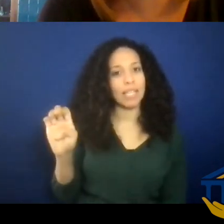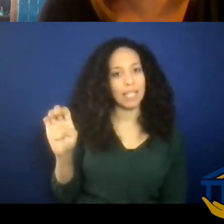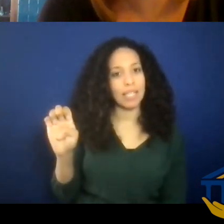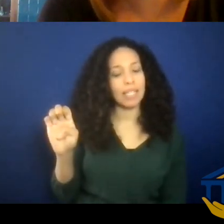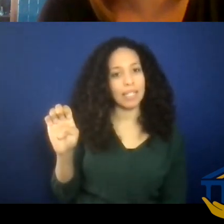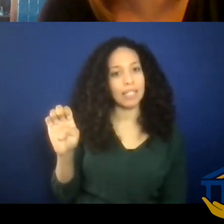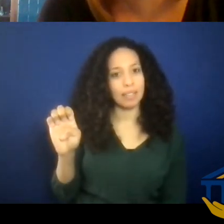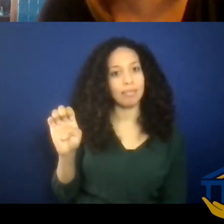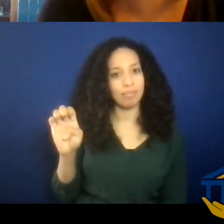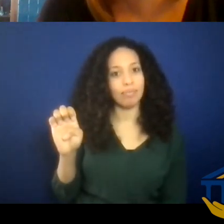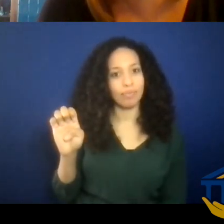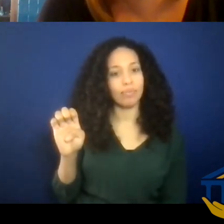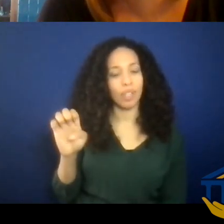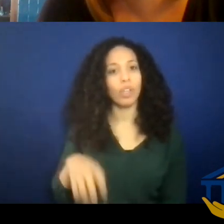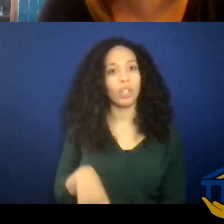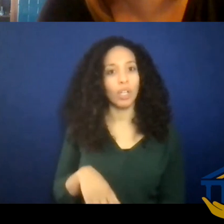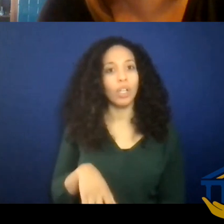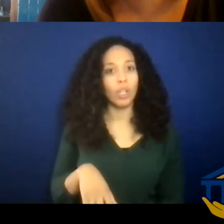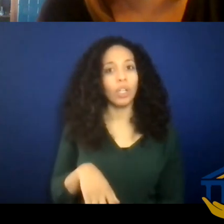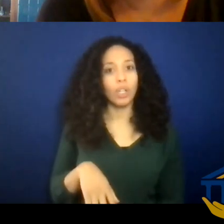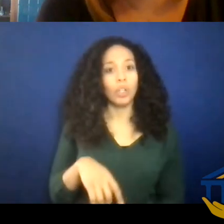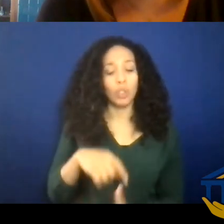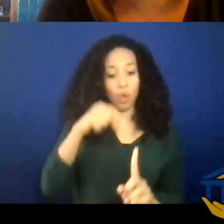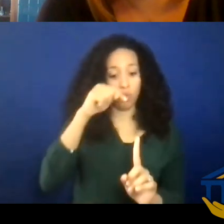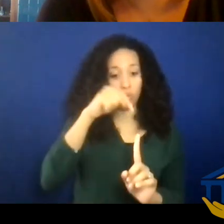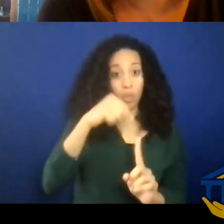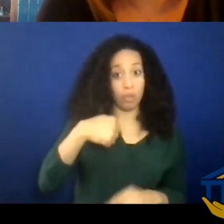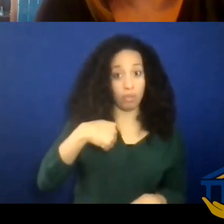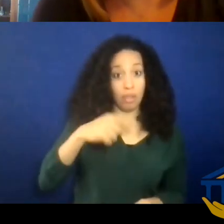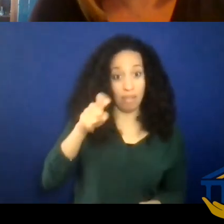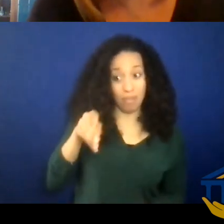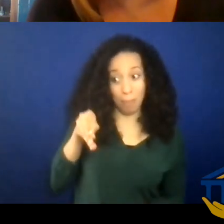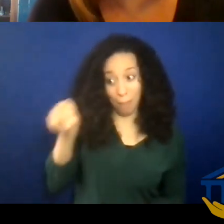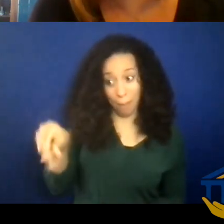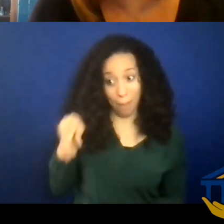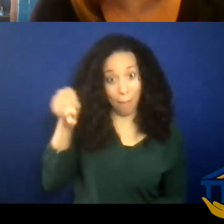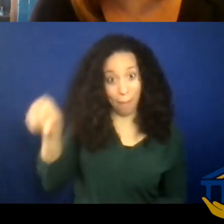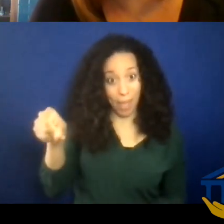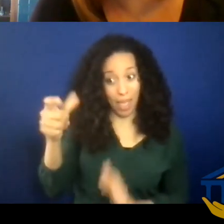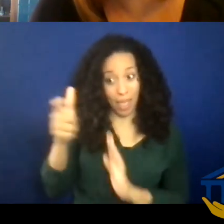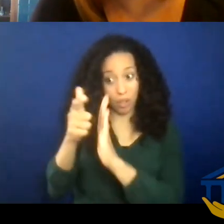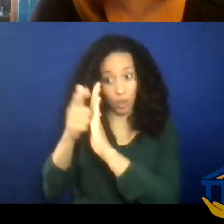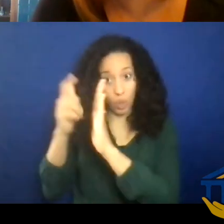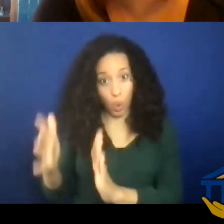fees that you've had to pay the attorney, um, so that that's not out of pocket